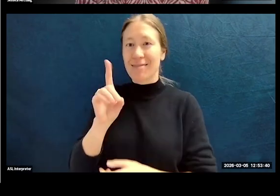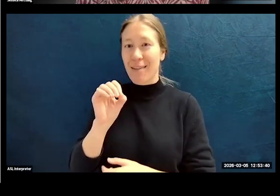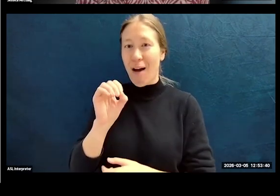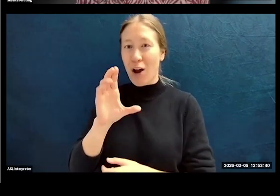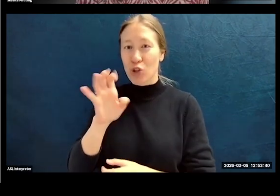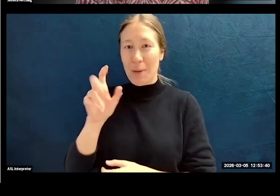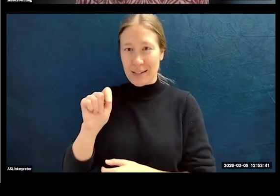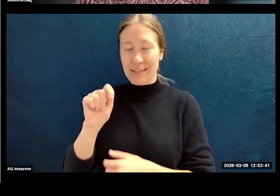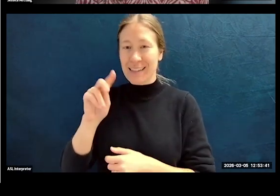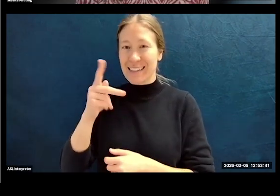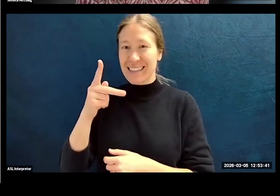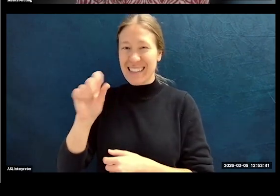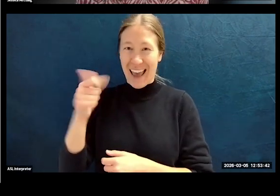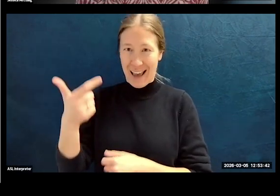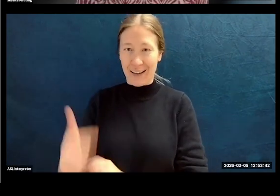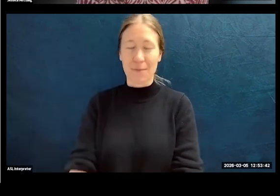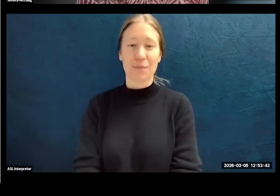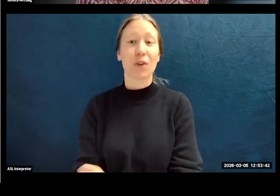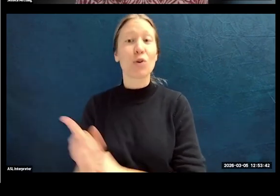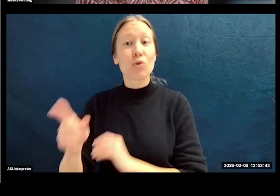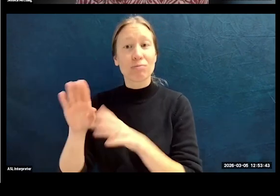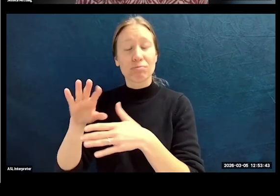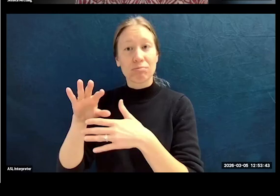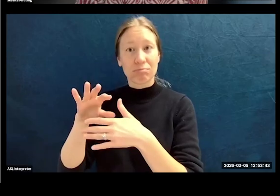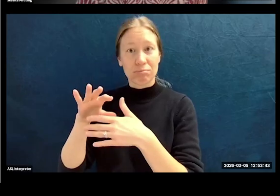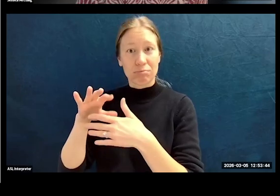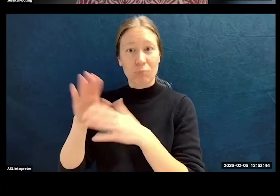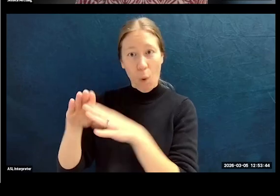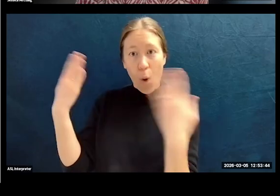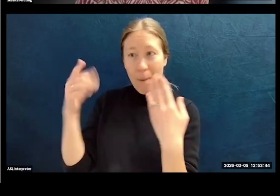or manually remediating something and you don't have a document tag, you need to add one.